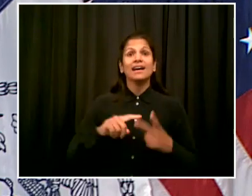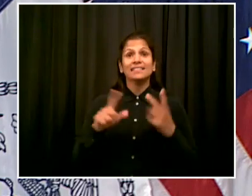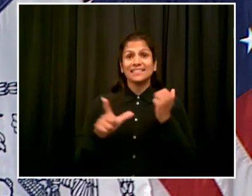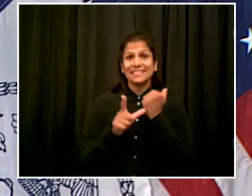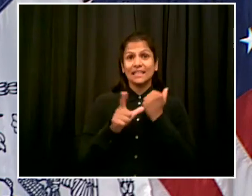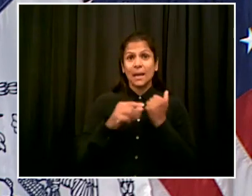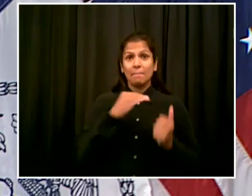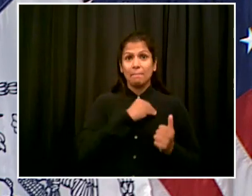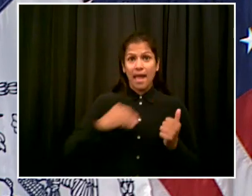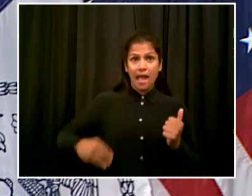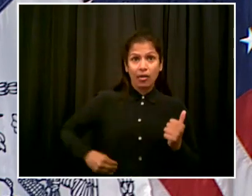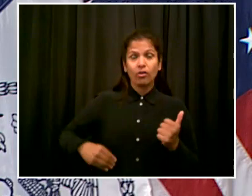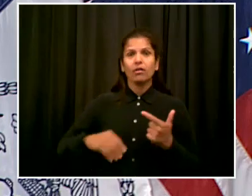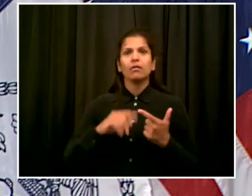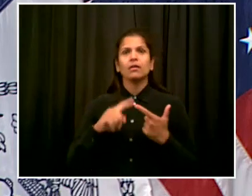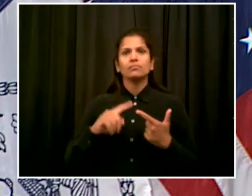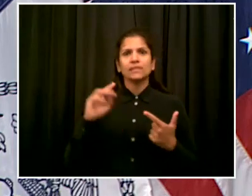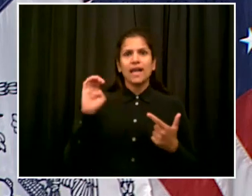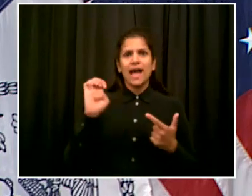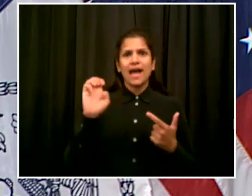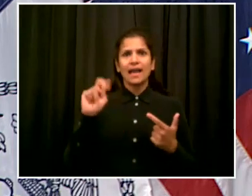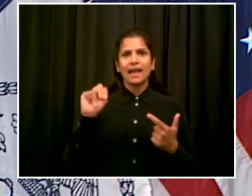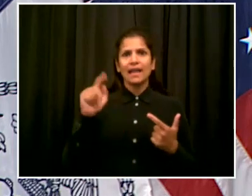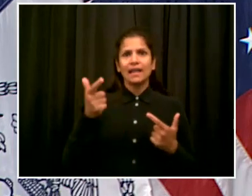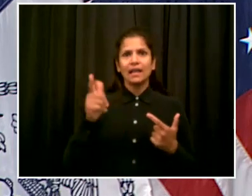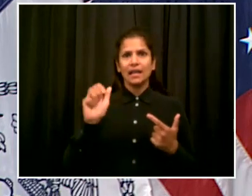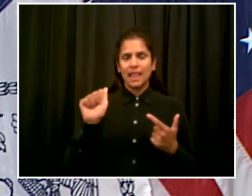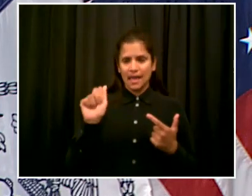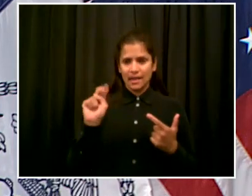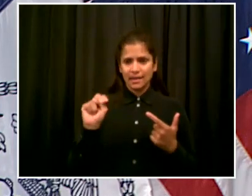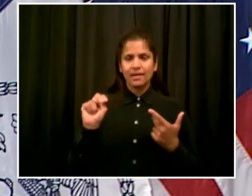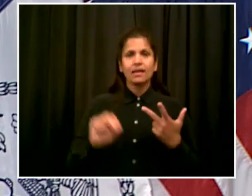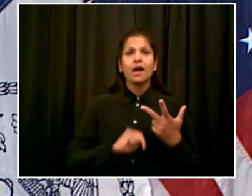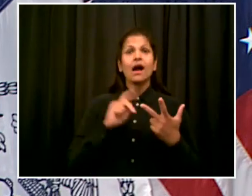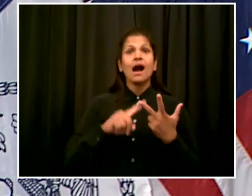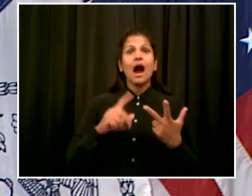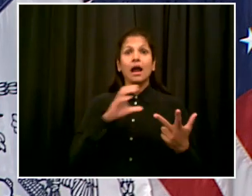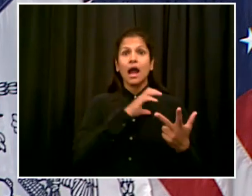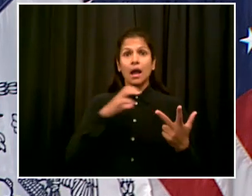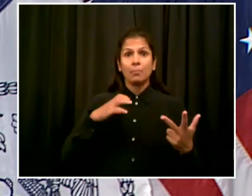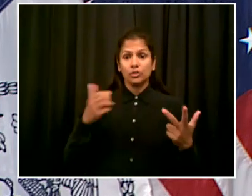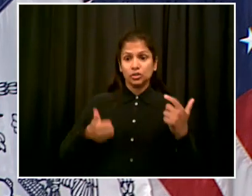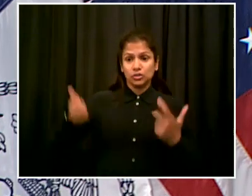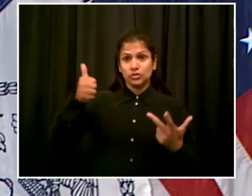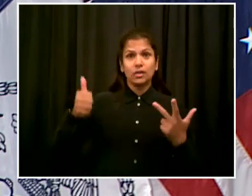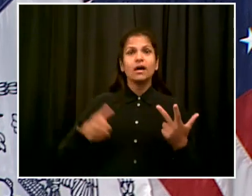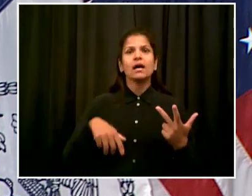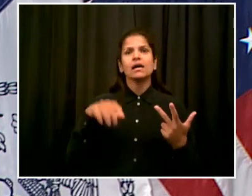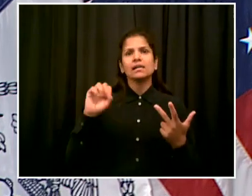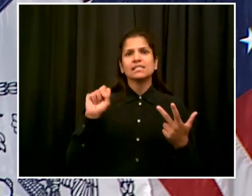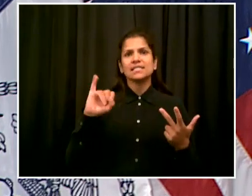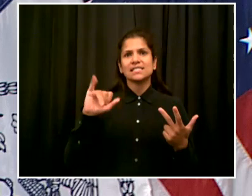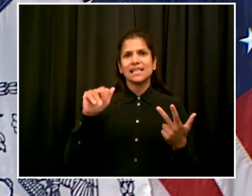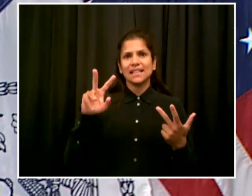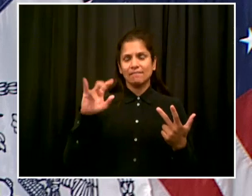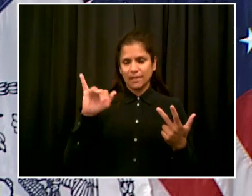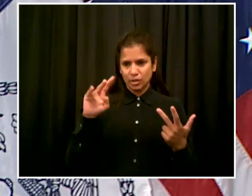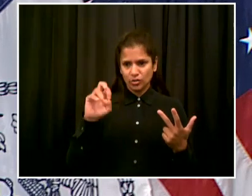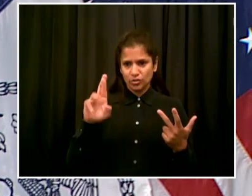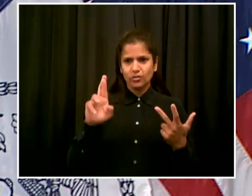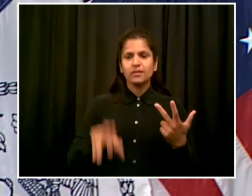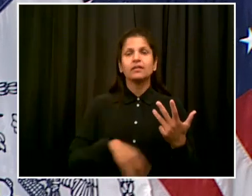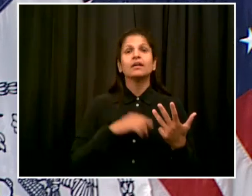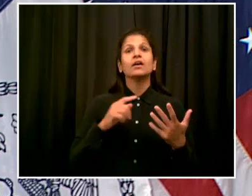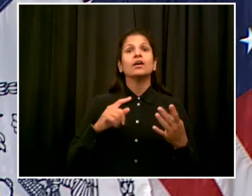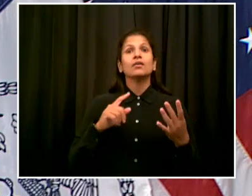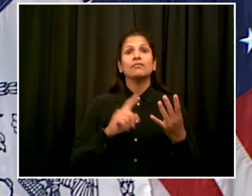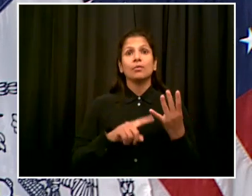US DOCTR OAMANDA